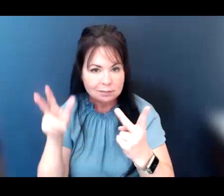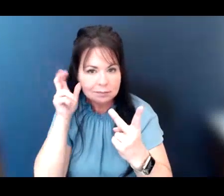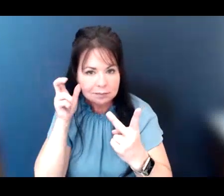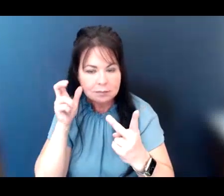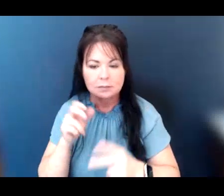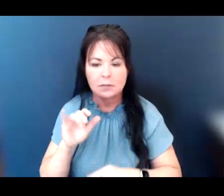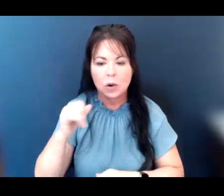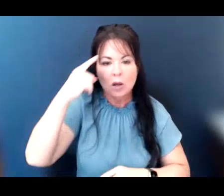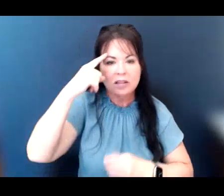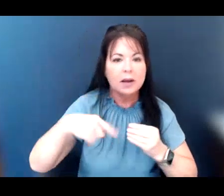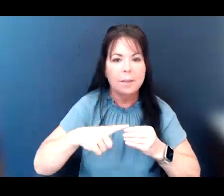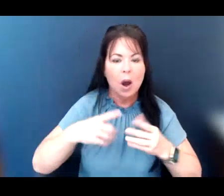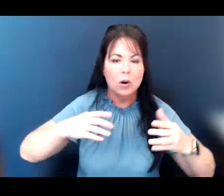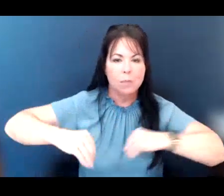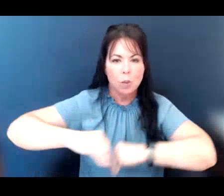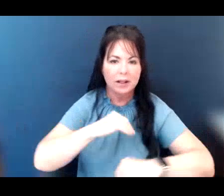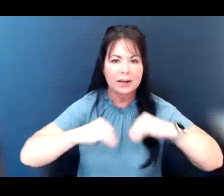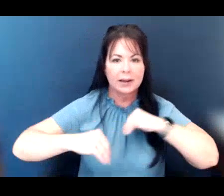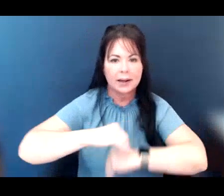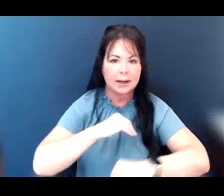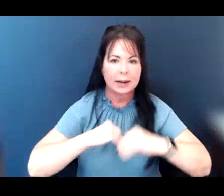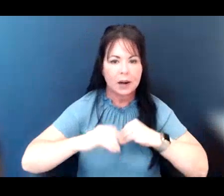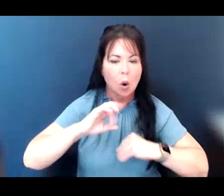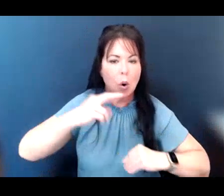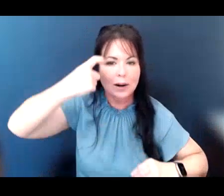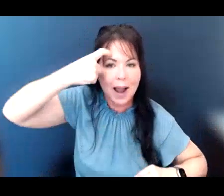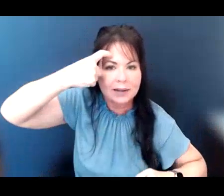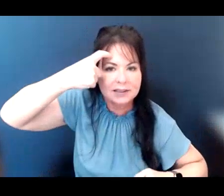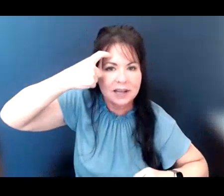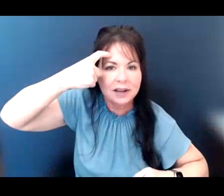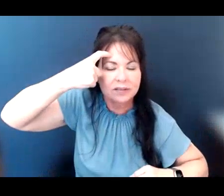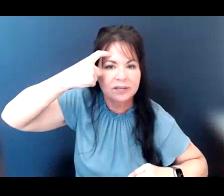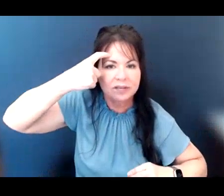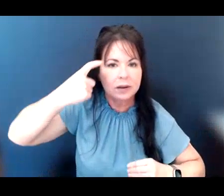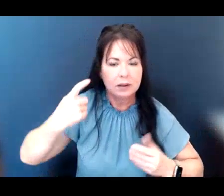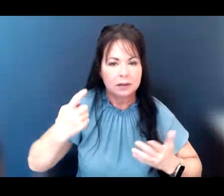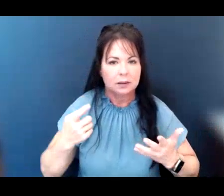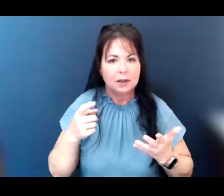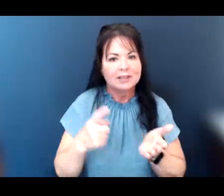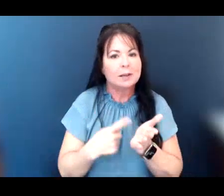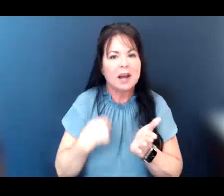Just as Claire was talking about, we need to shift that-- the term in the industry is shift left. We need to start everything sooner in that process